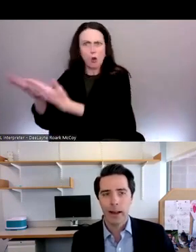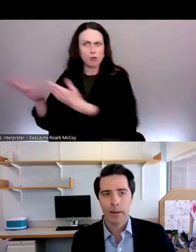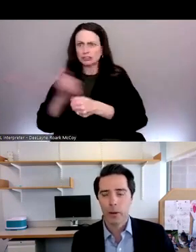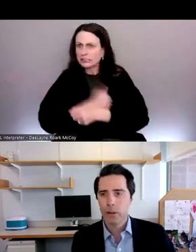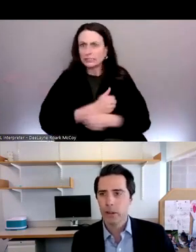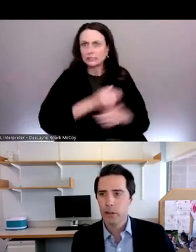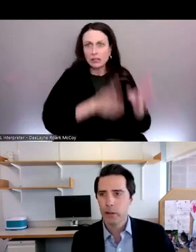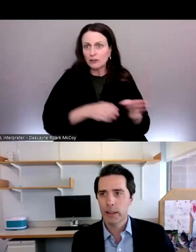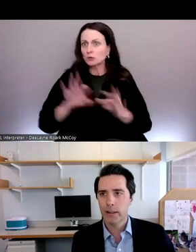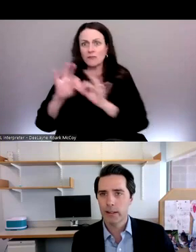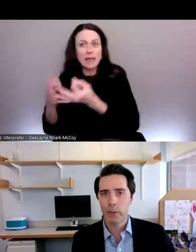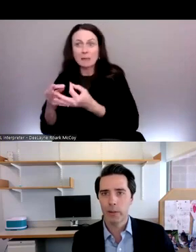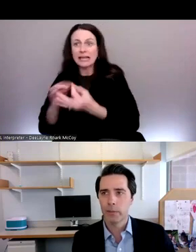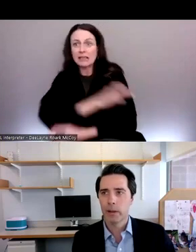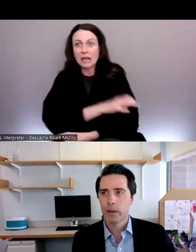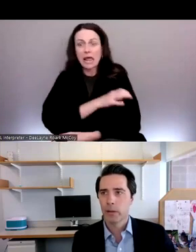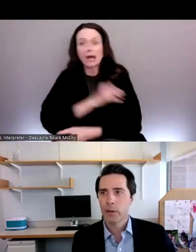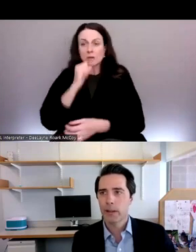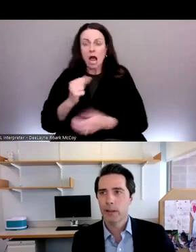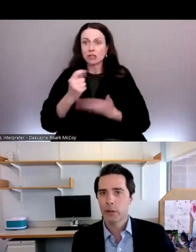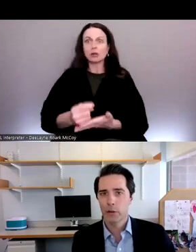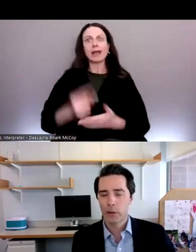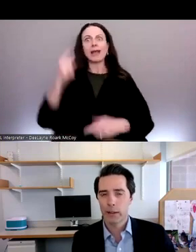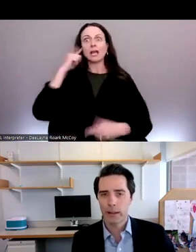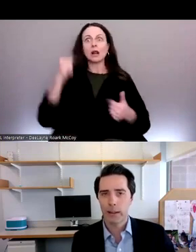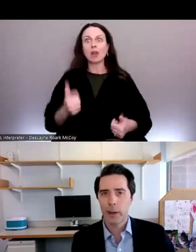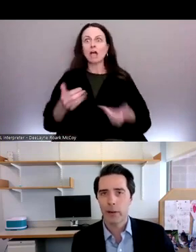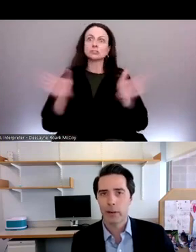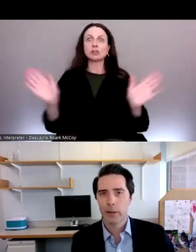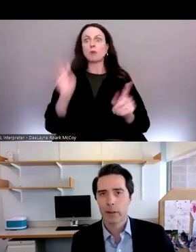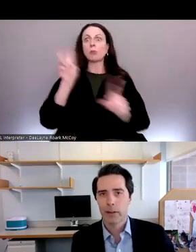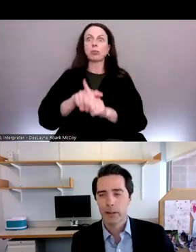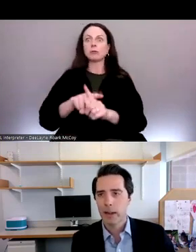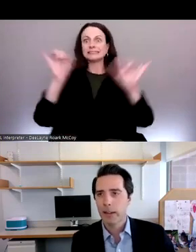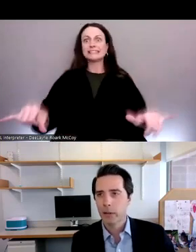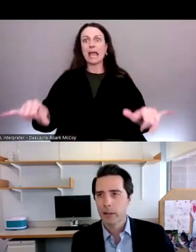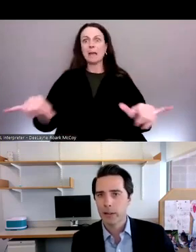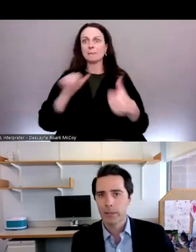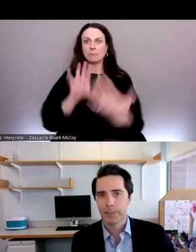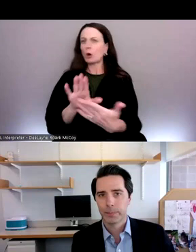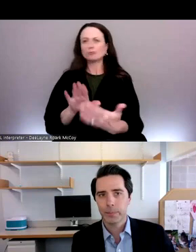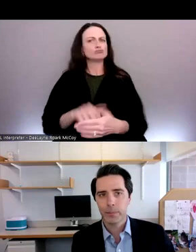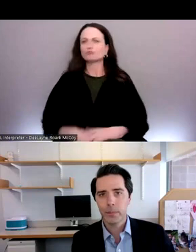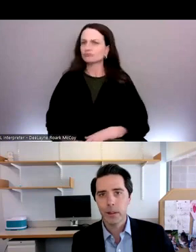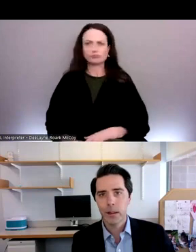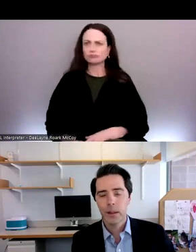as opposed to just treating a symptom we need to treat and think about the